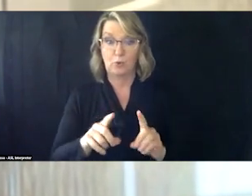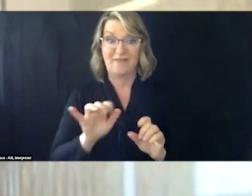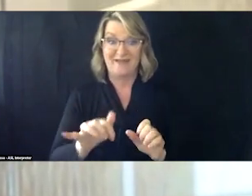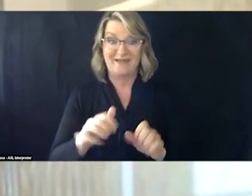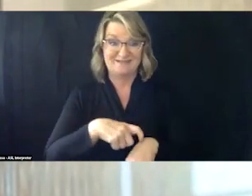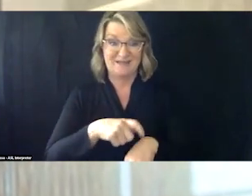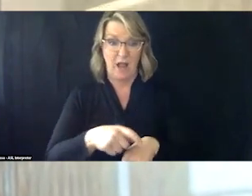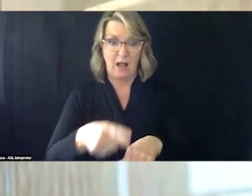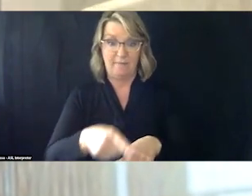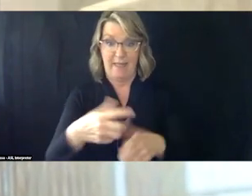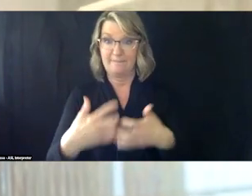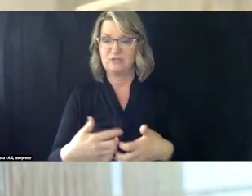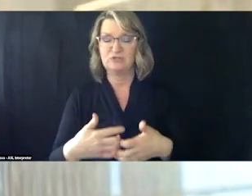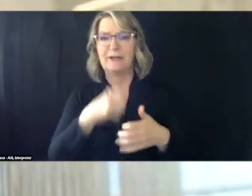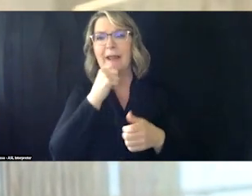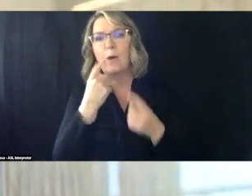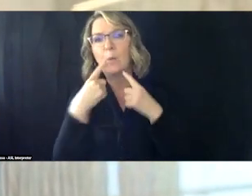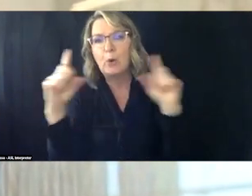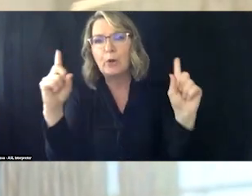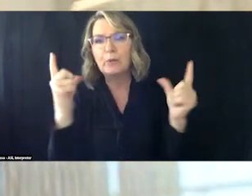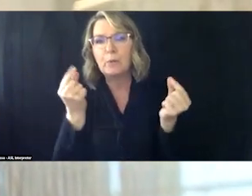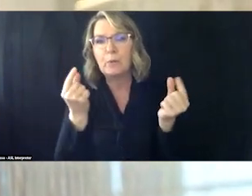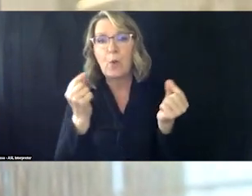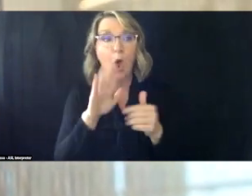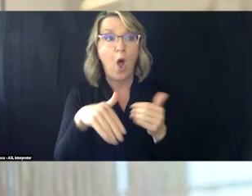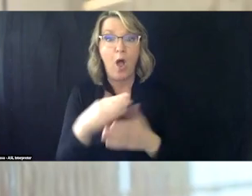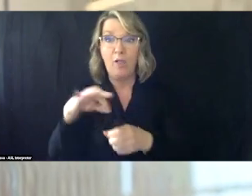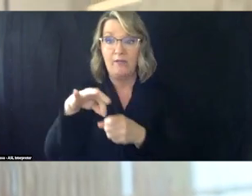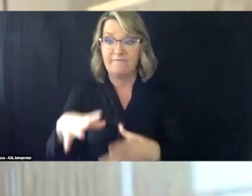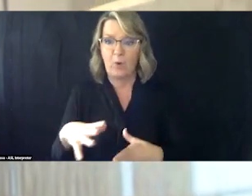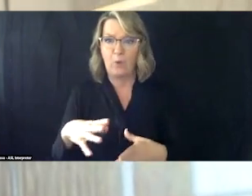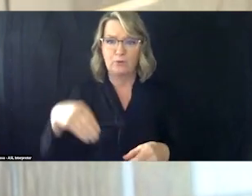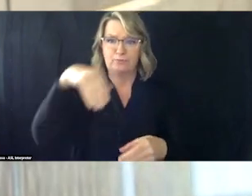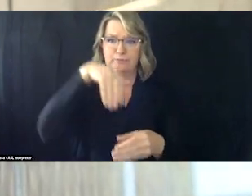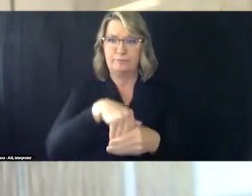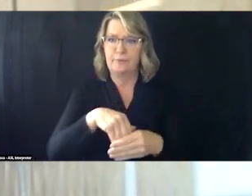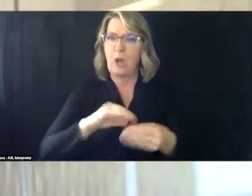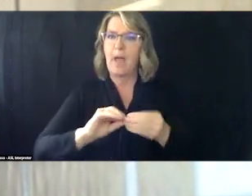have any of our tabulation equipment working so all those voters then would be inserting their